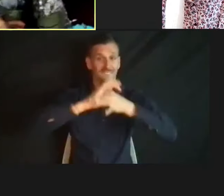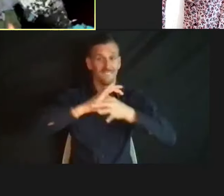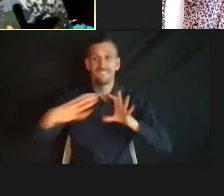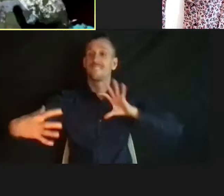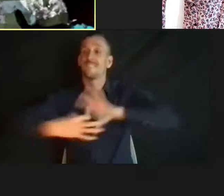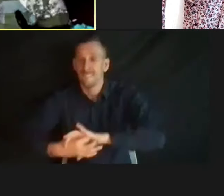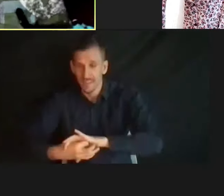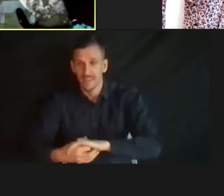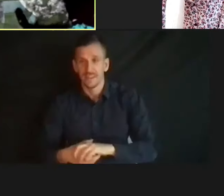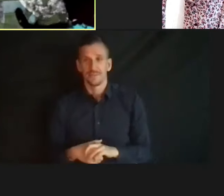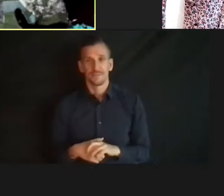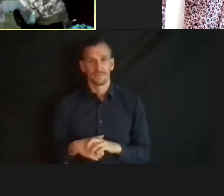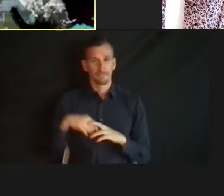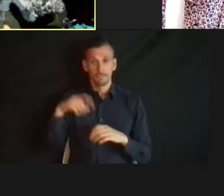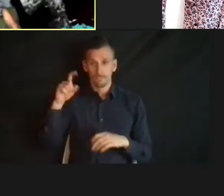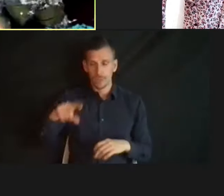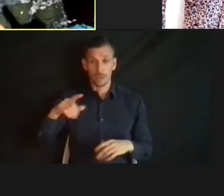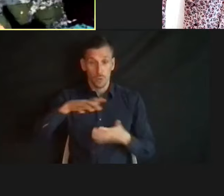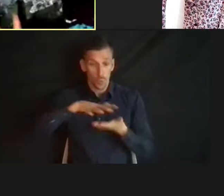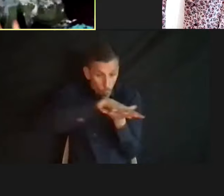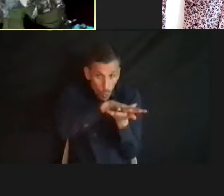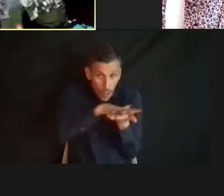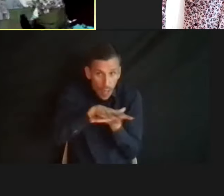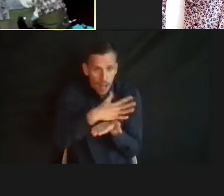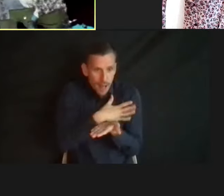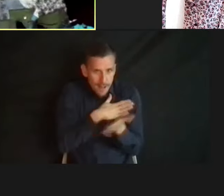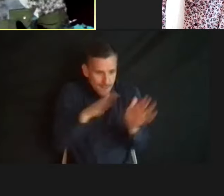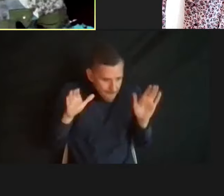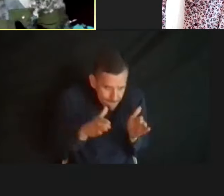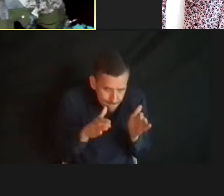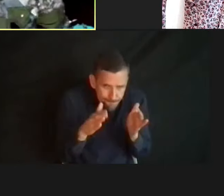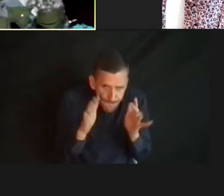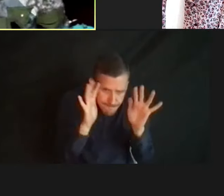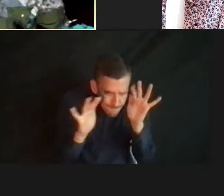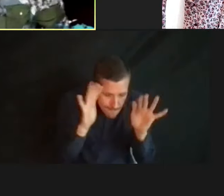we are preaching all over the world. It can best be sustained by the local community because when